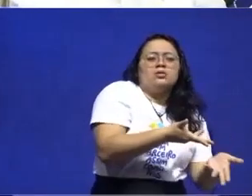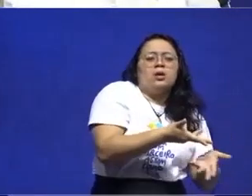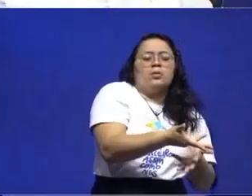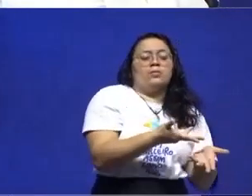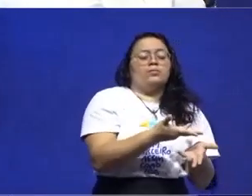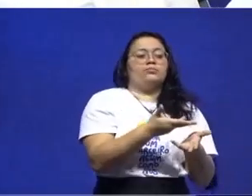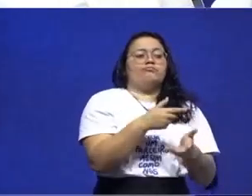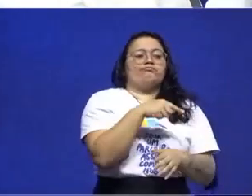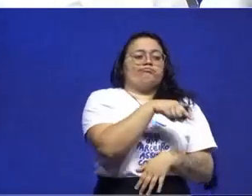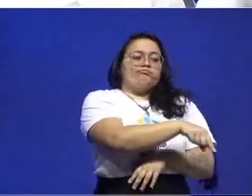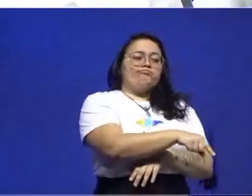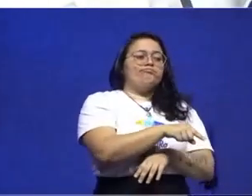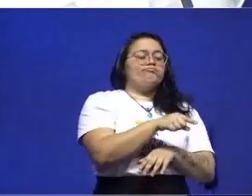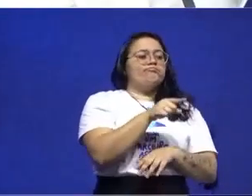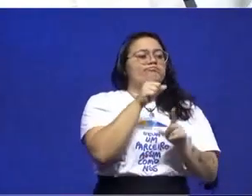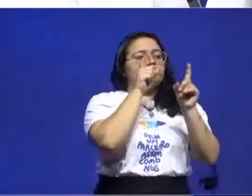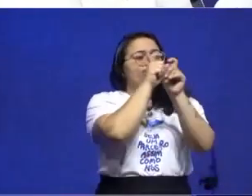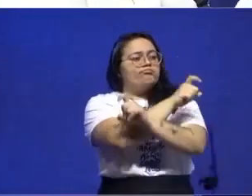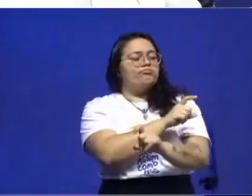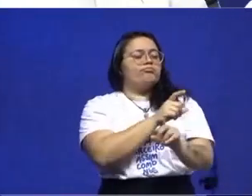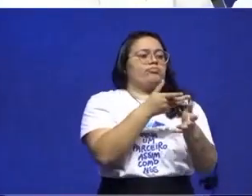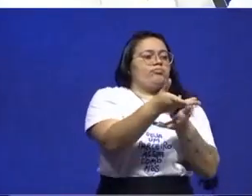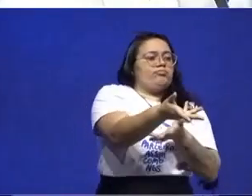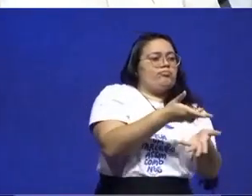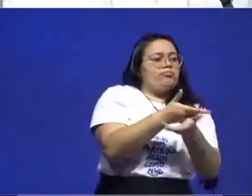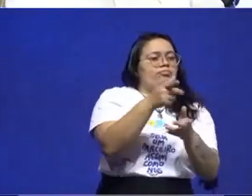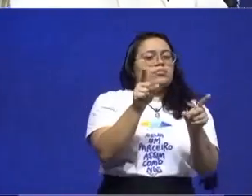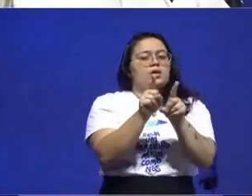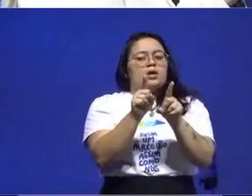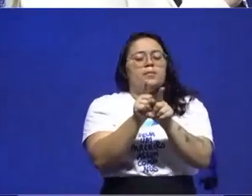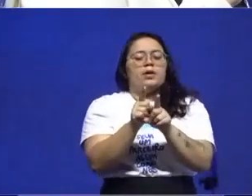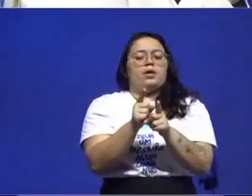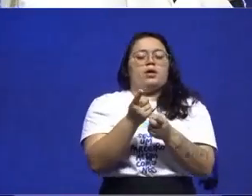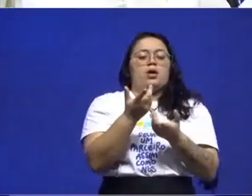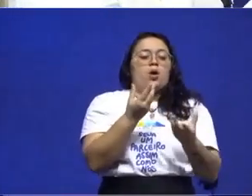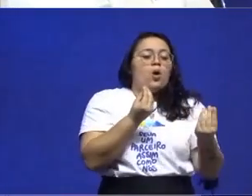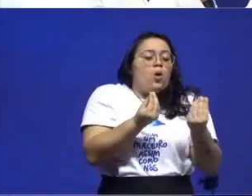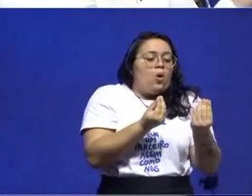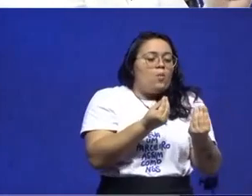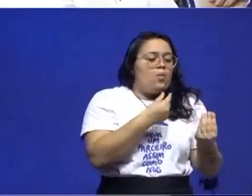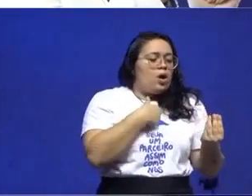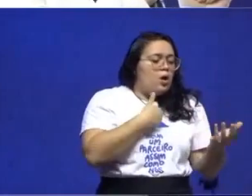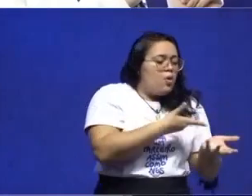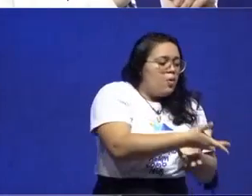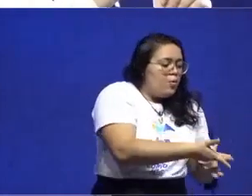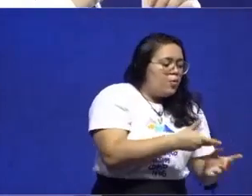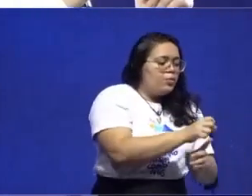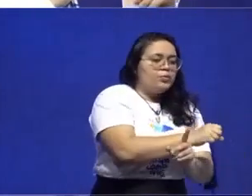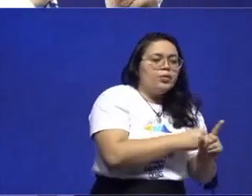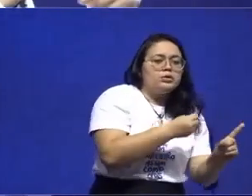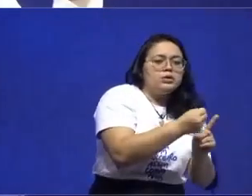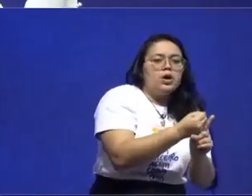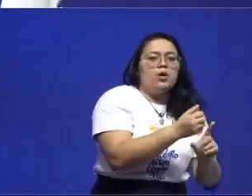maintaining a shared attention the difficulty of having a social reciprocity that goes from